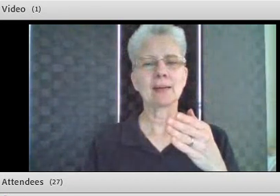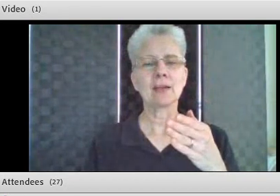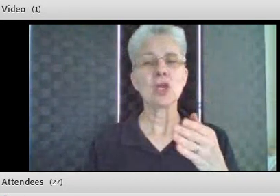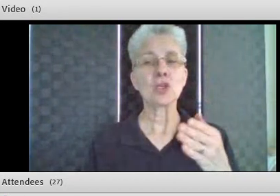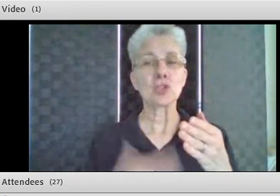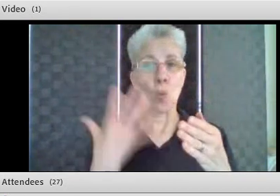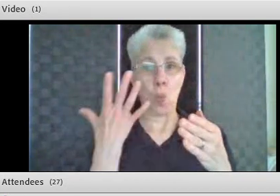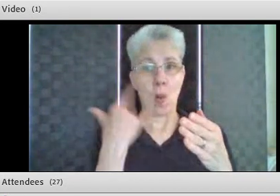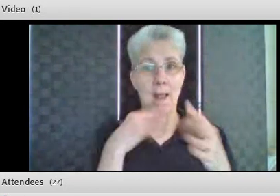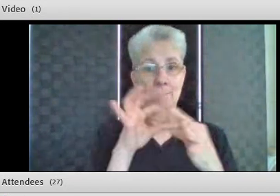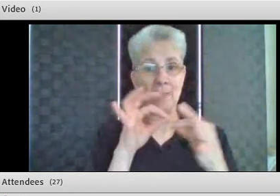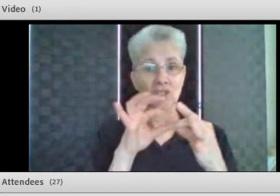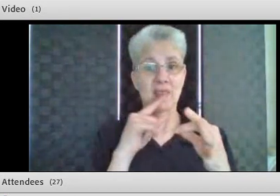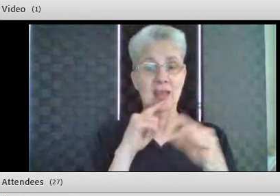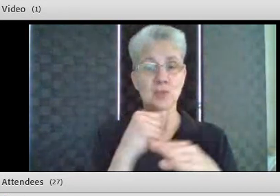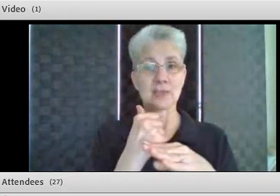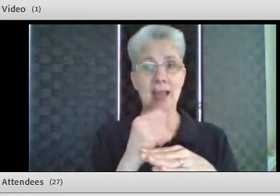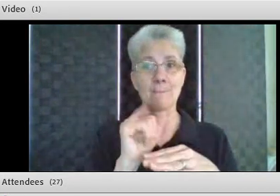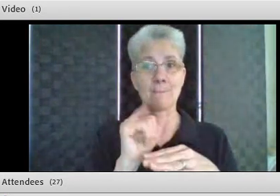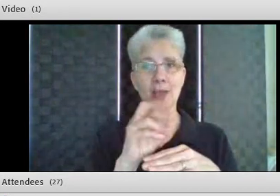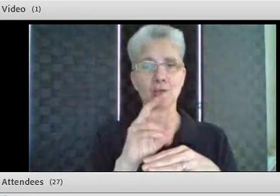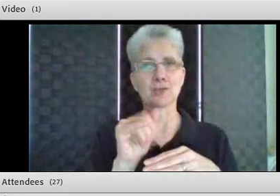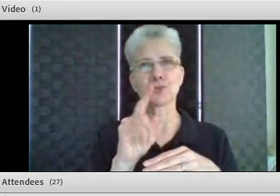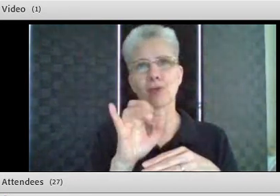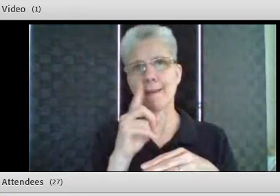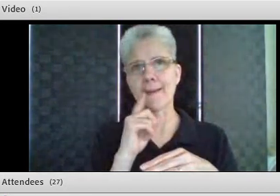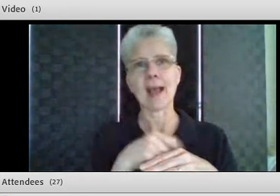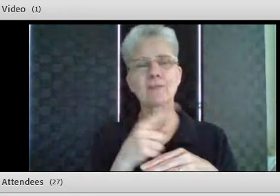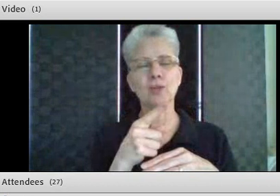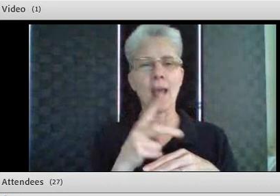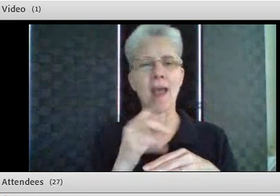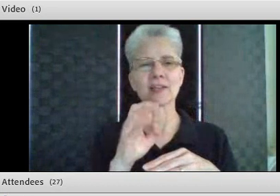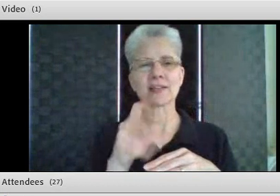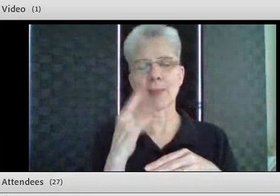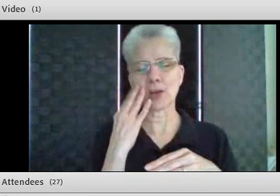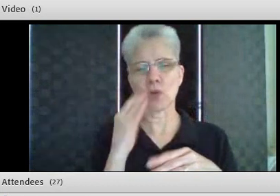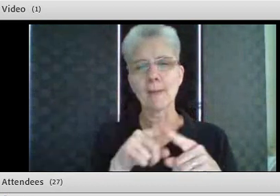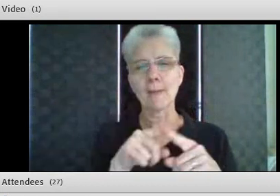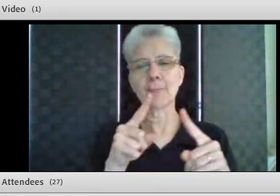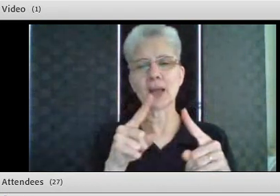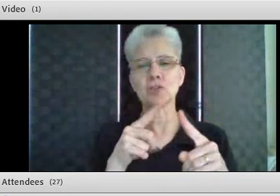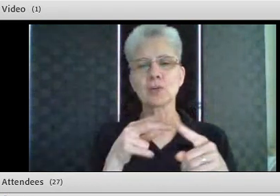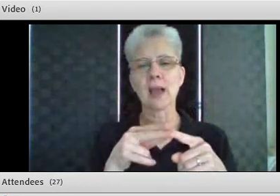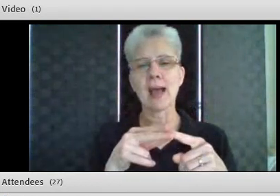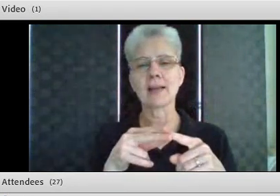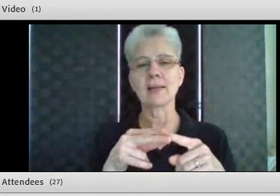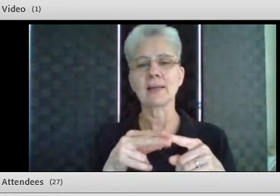From here to here, it's a whole step because that guy is in between. So to set -- The reason I mention this is,